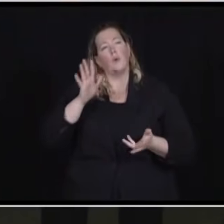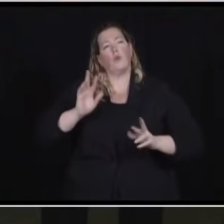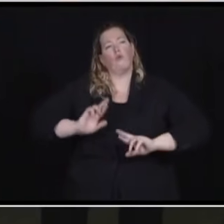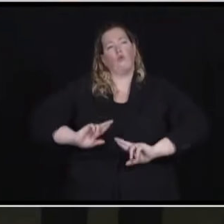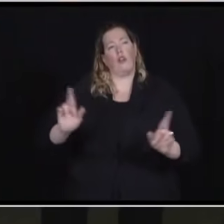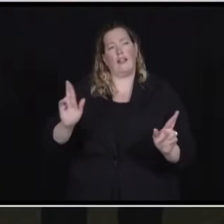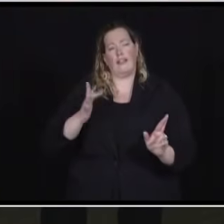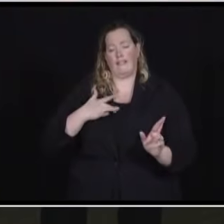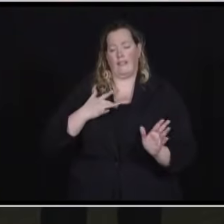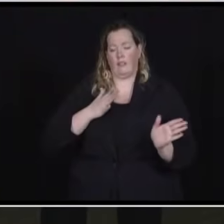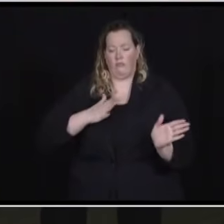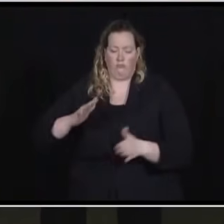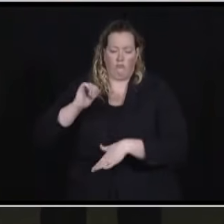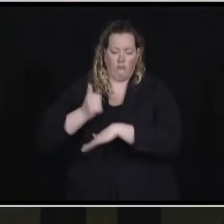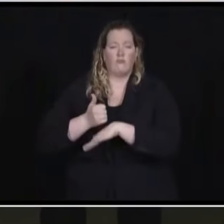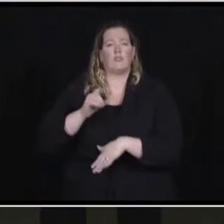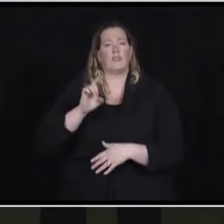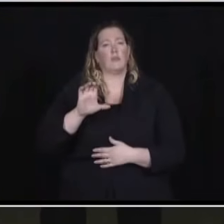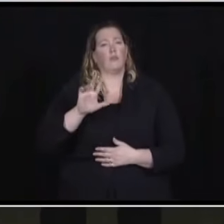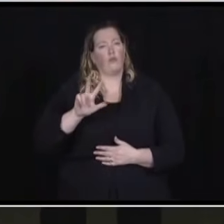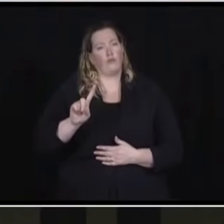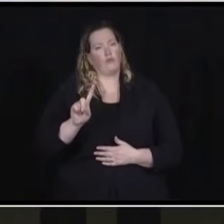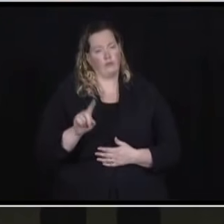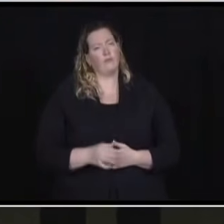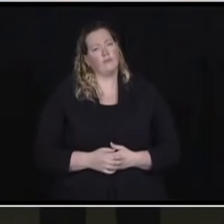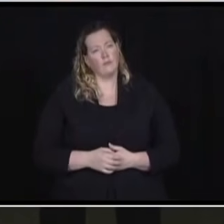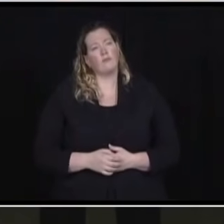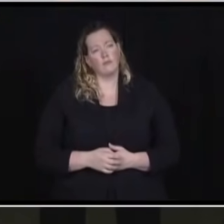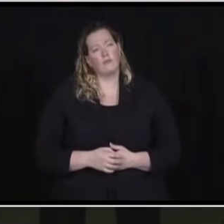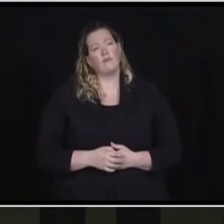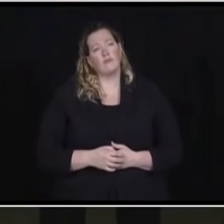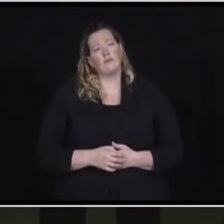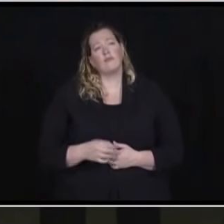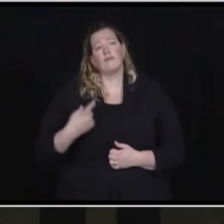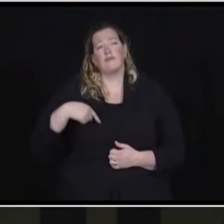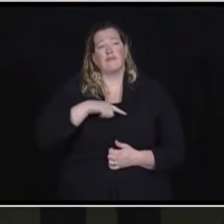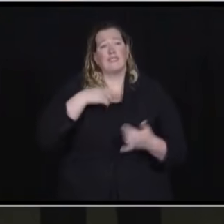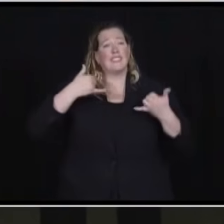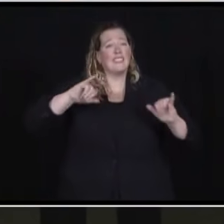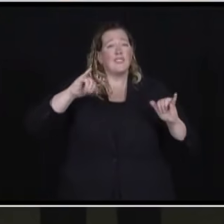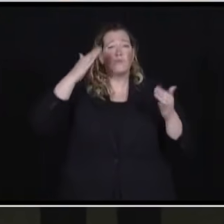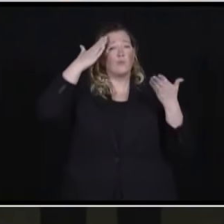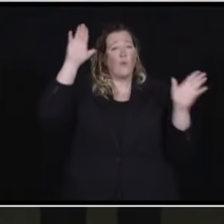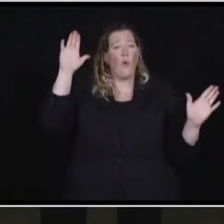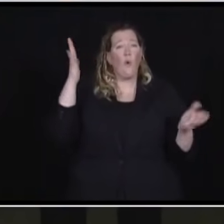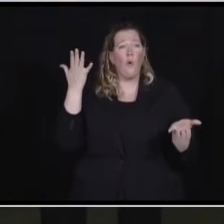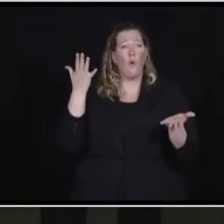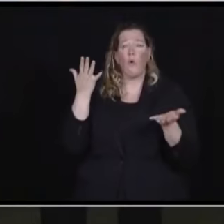That is what we are doing now. We got a couple of milestones set for ourselves to reach next week.